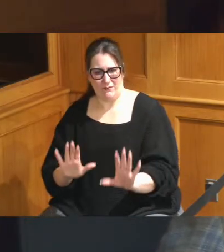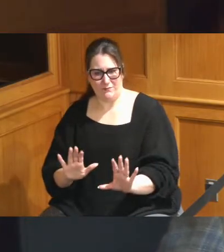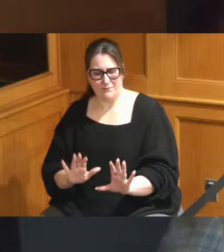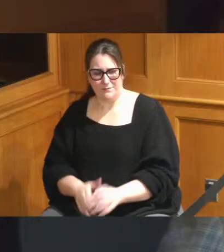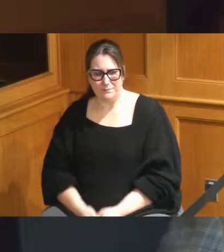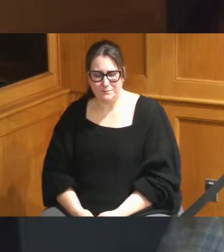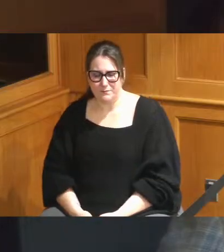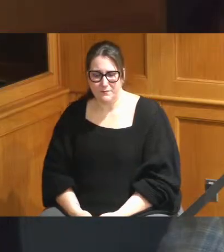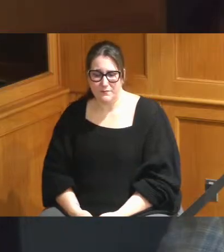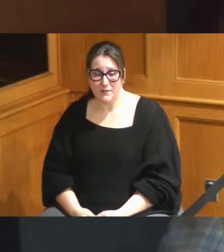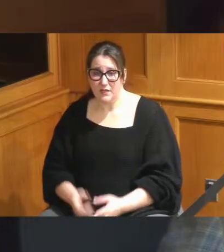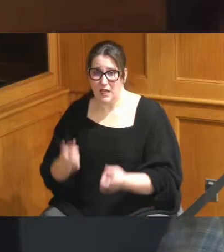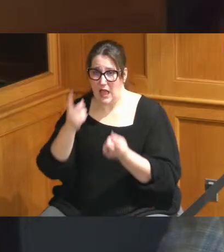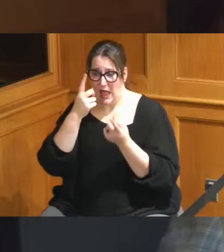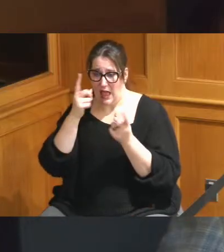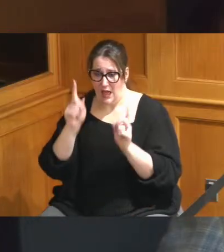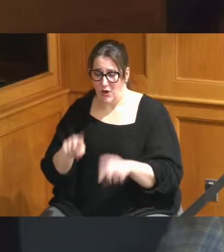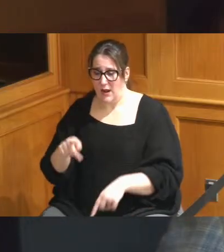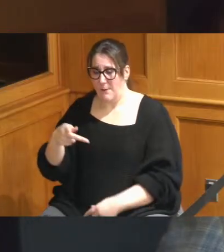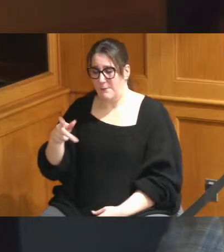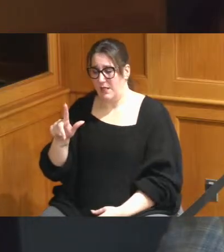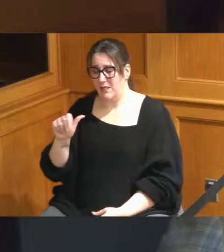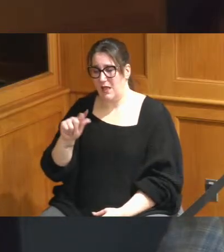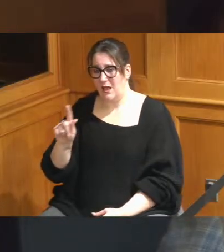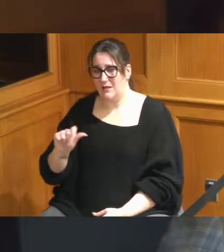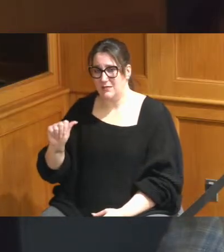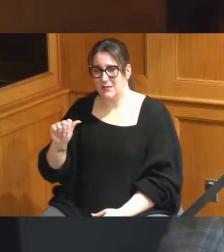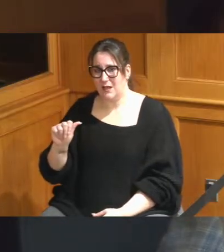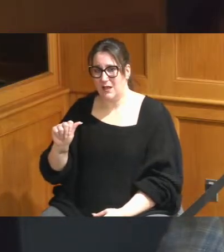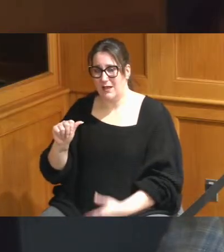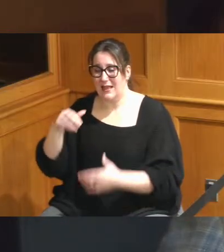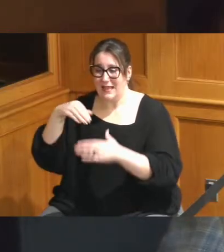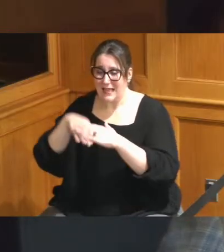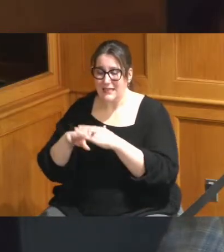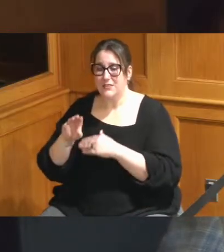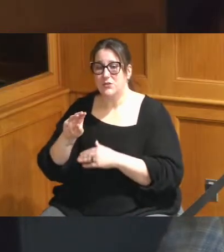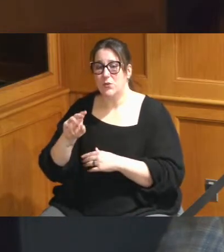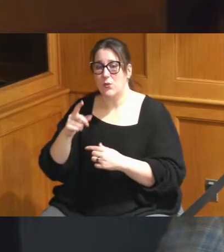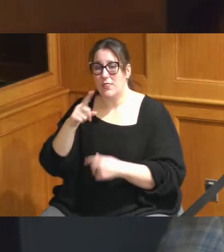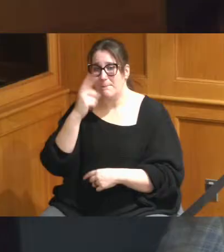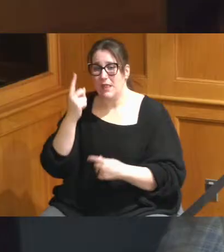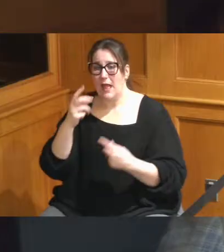don't agree with your plaza going into the Black Music Walk of Fame. The Black Music Walk of Fame